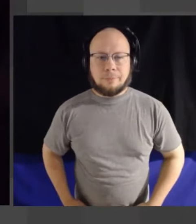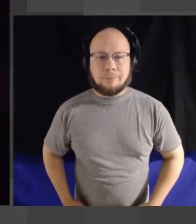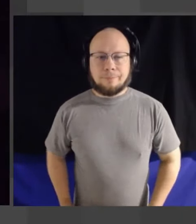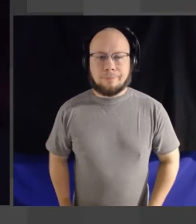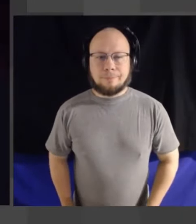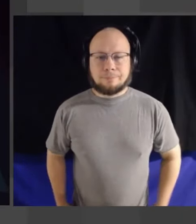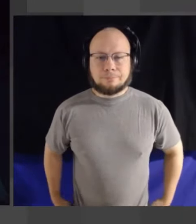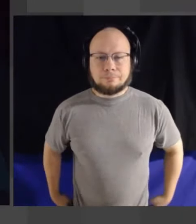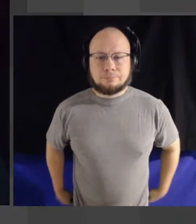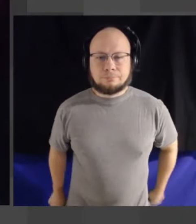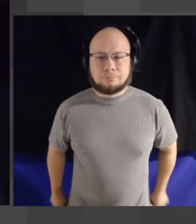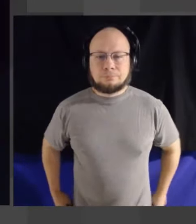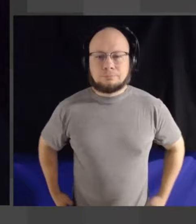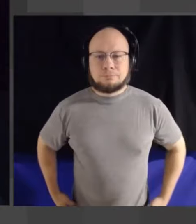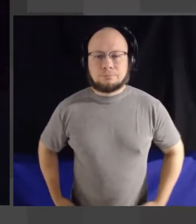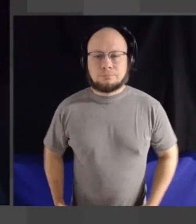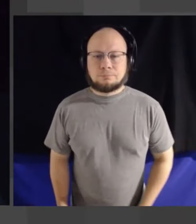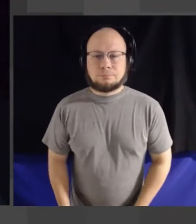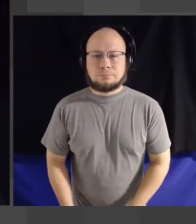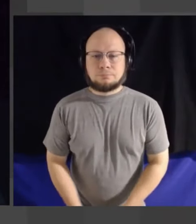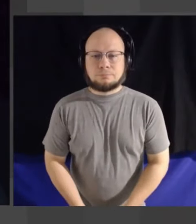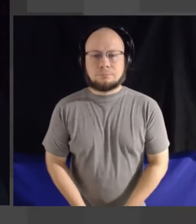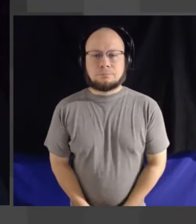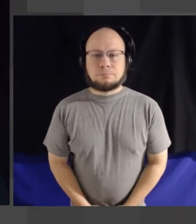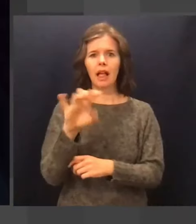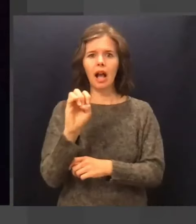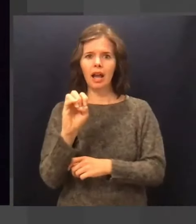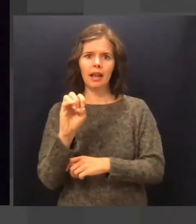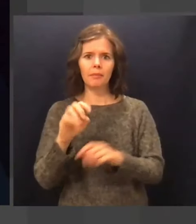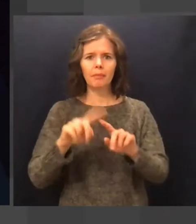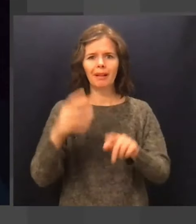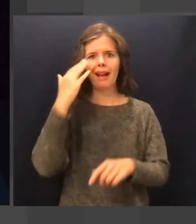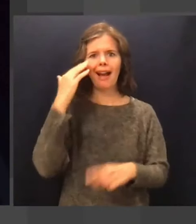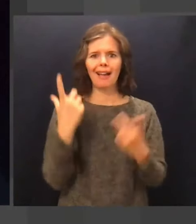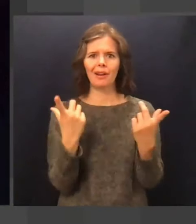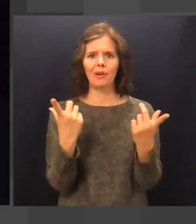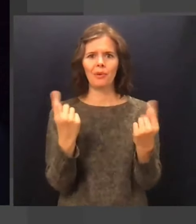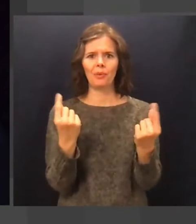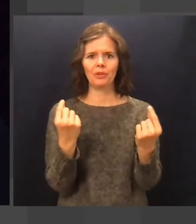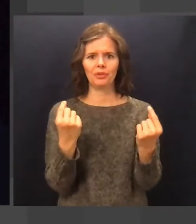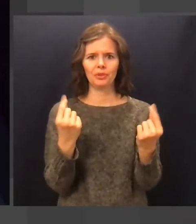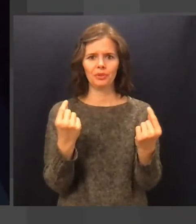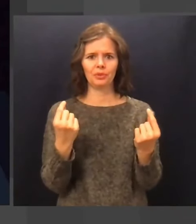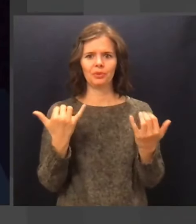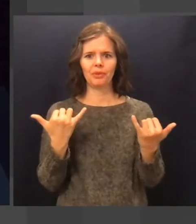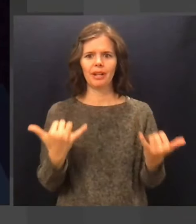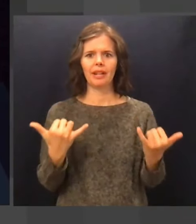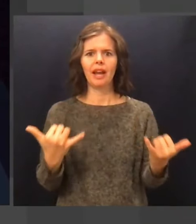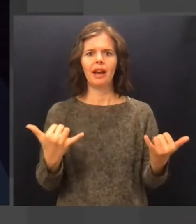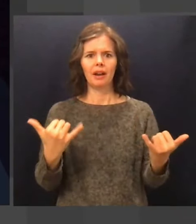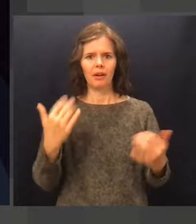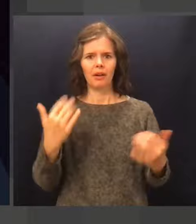JUMP. SO LET'S SEE WHAT IS IN THE CHEST. WE'VE GOT A SLIMENATOR.